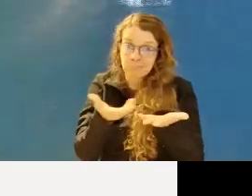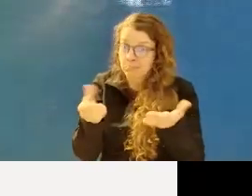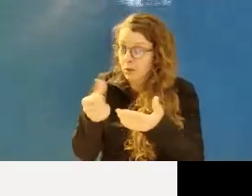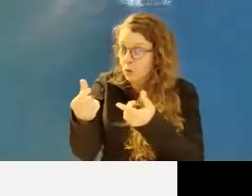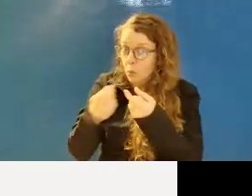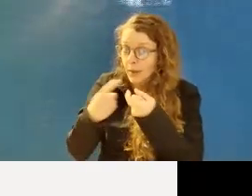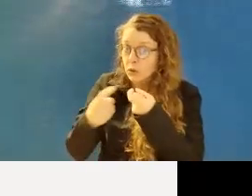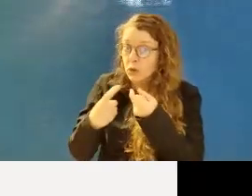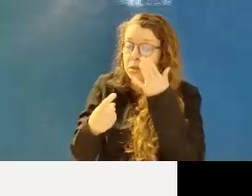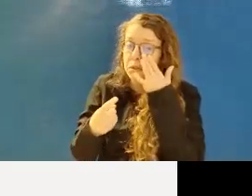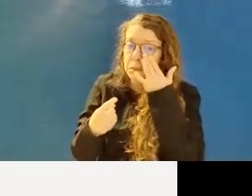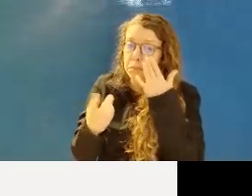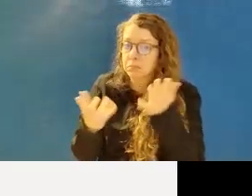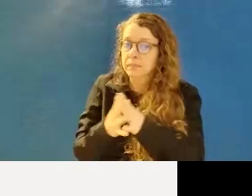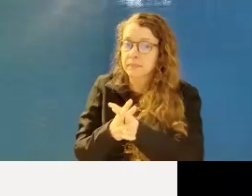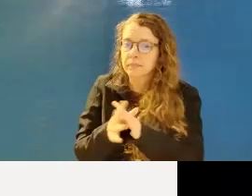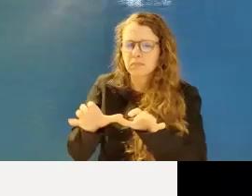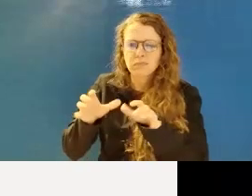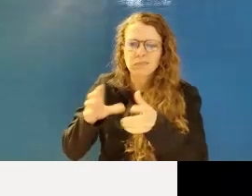or if there were questions in the chat.